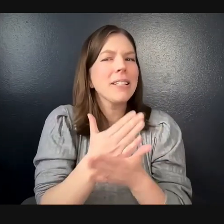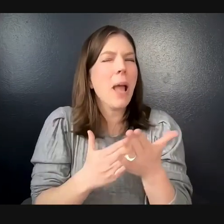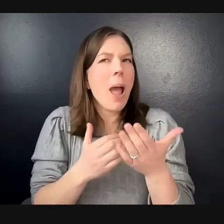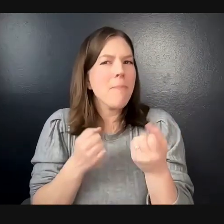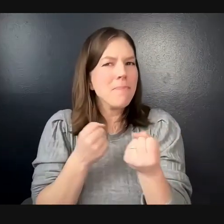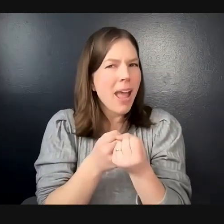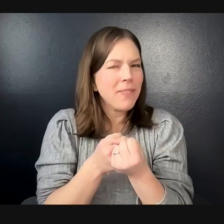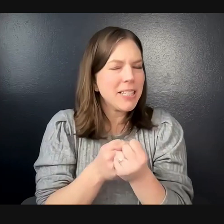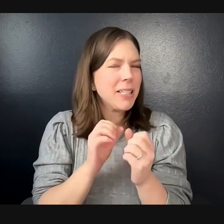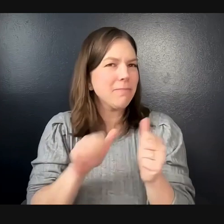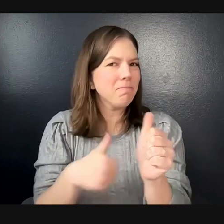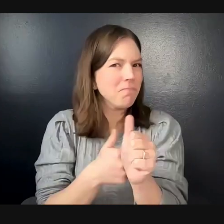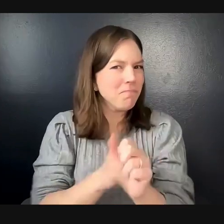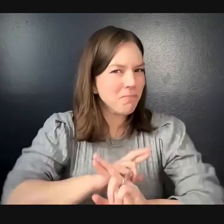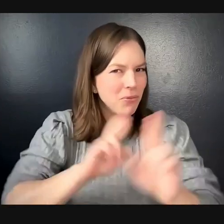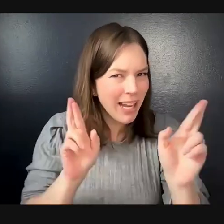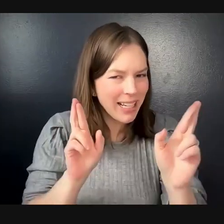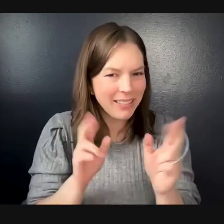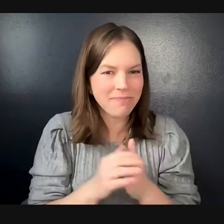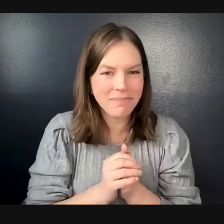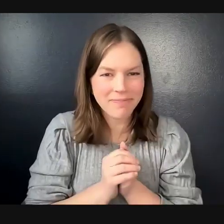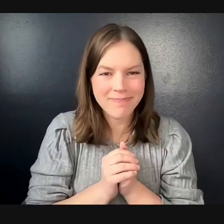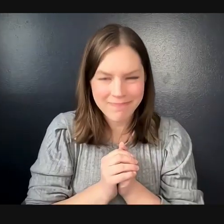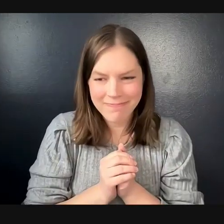do see that you have some knowledge of advocacy